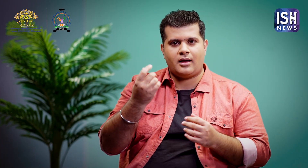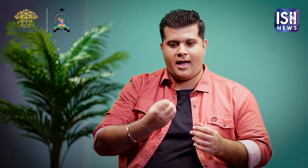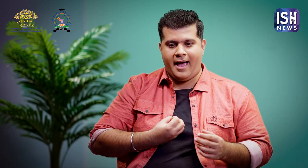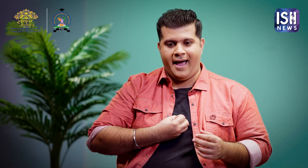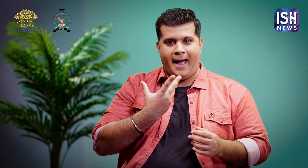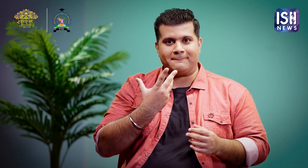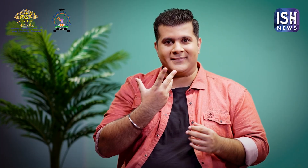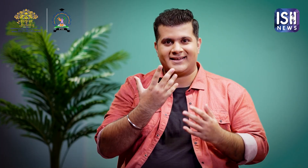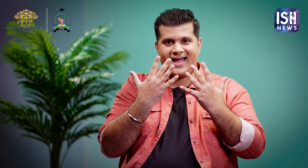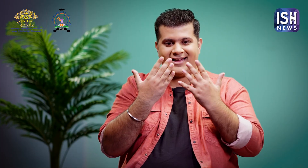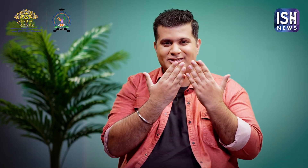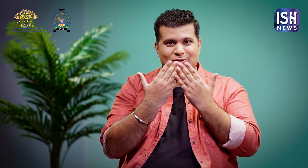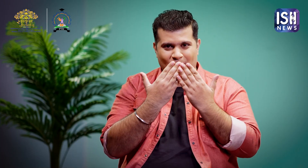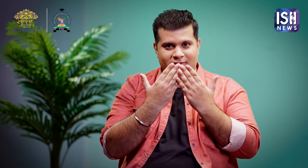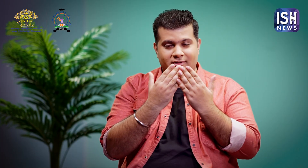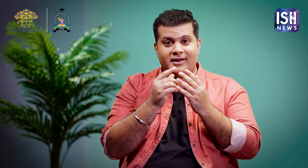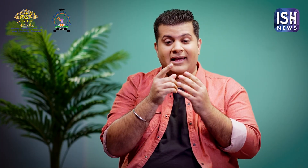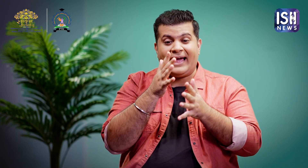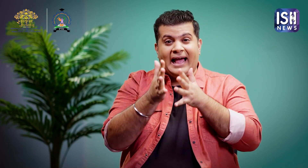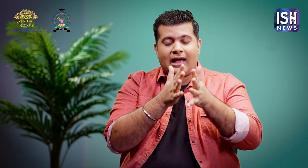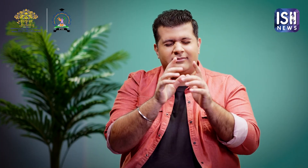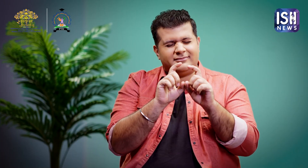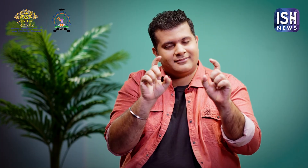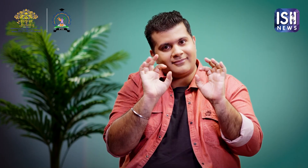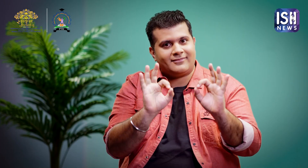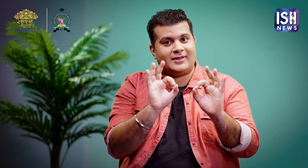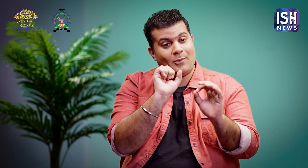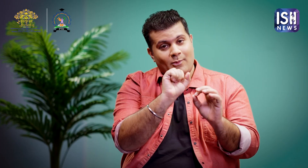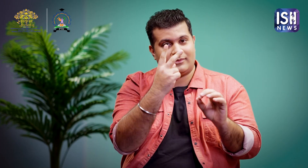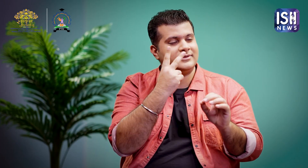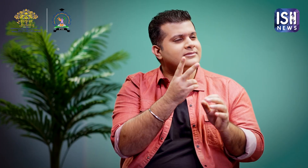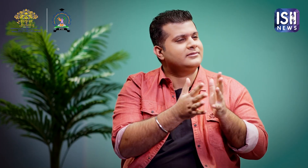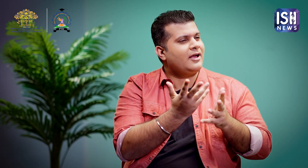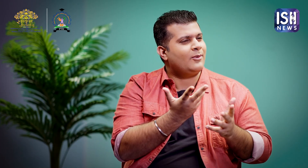It is called "Happy Hands School" Lets find out what is the sign of this school?